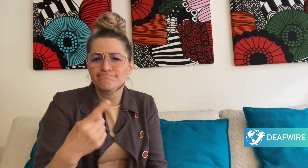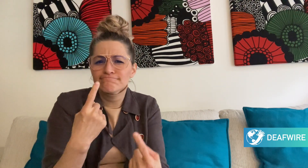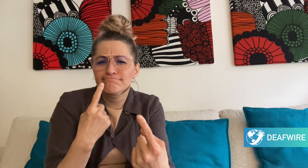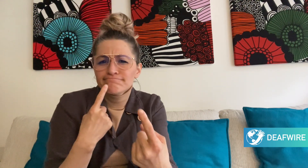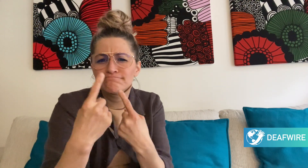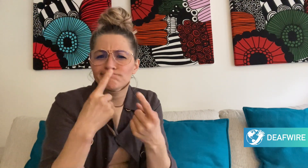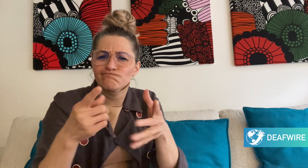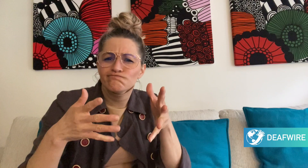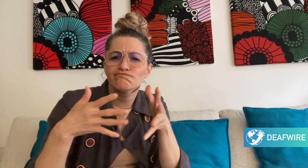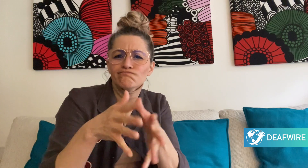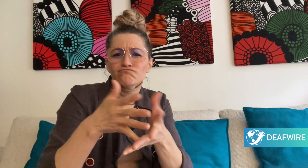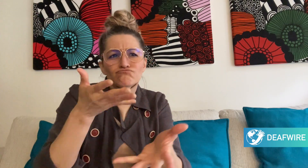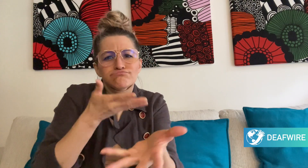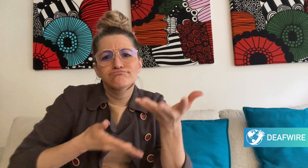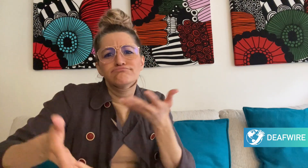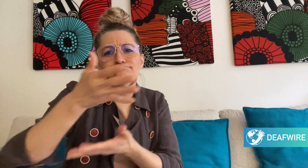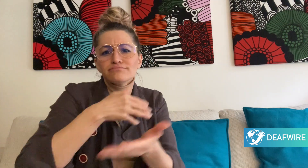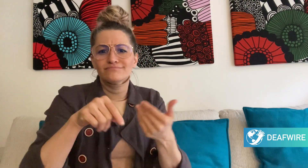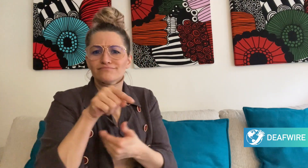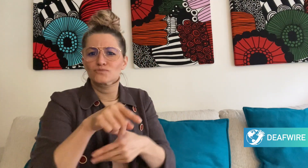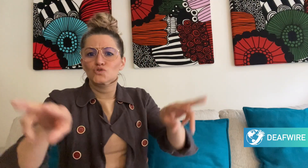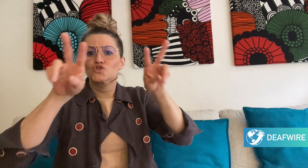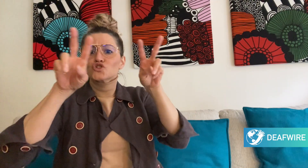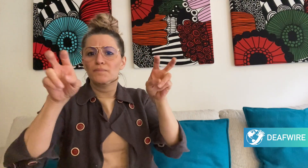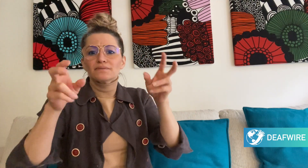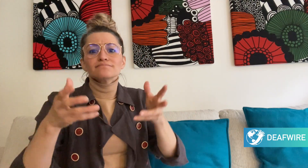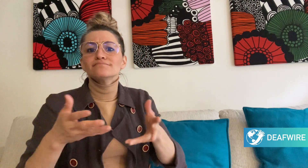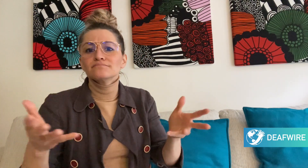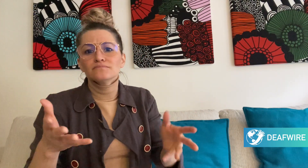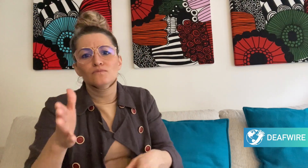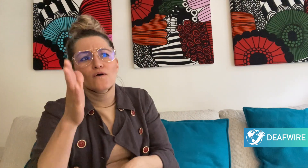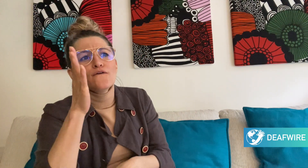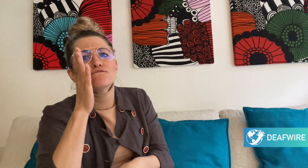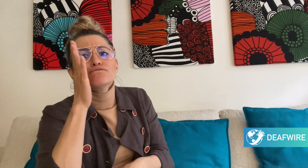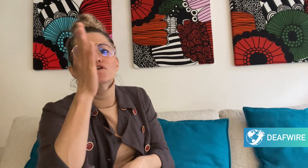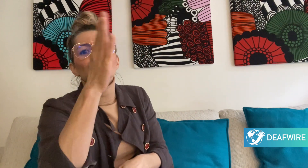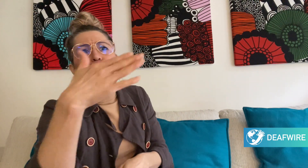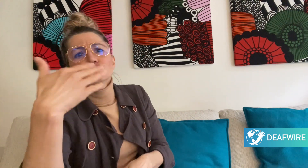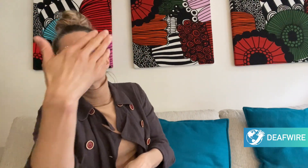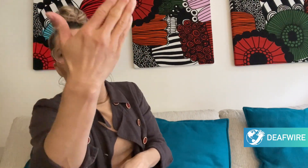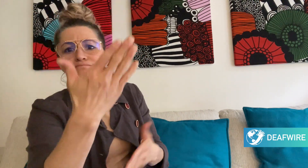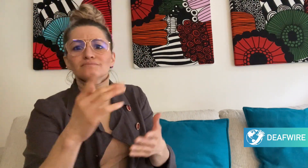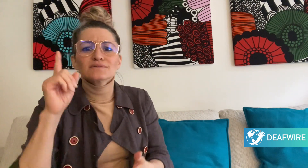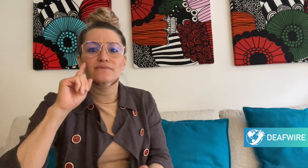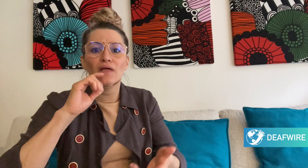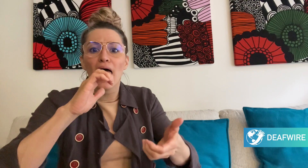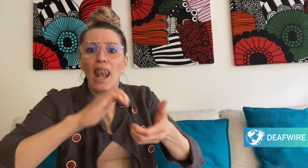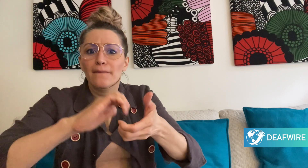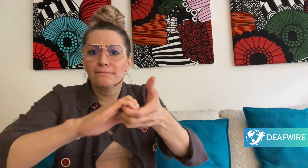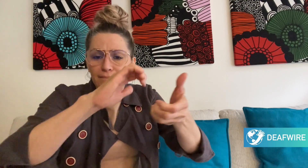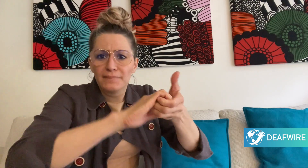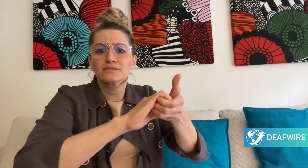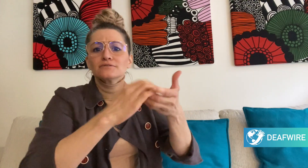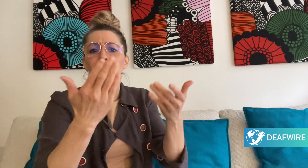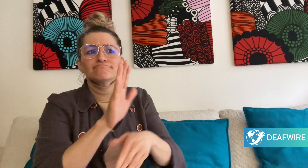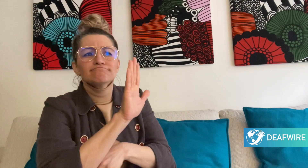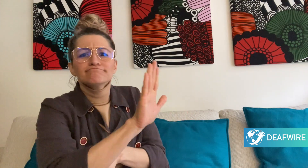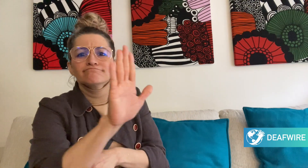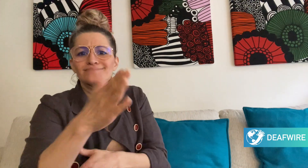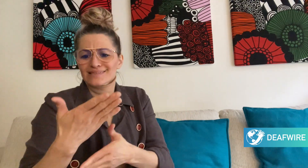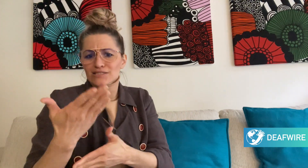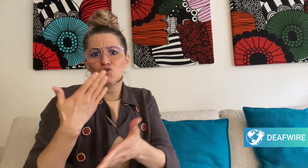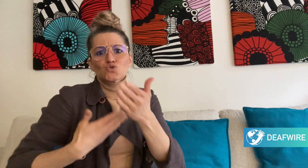of Deaf Clubs including their history,